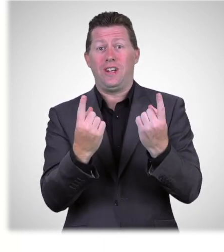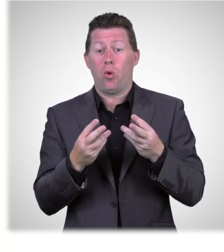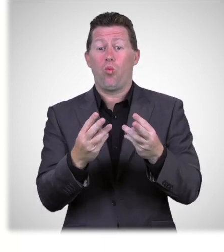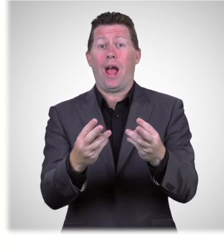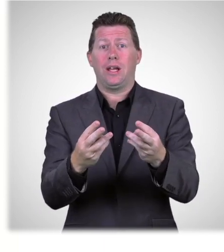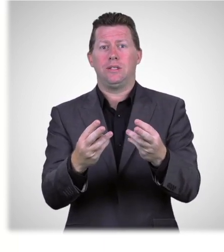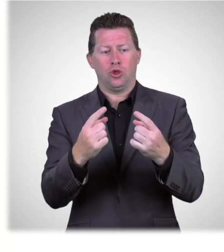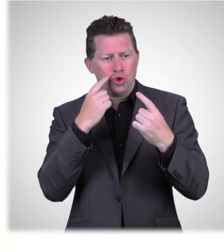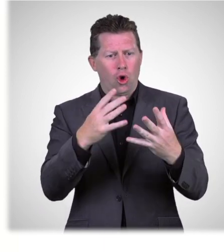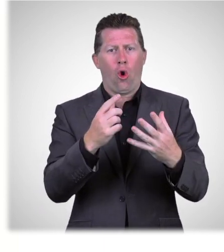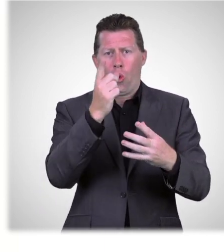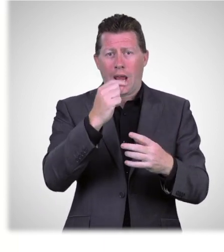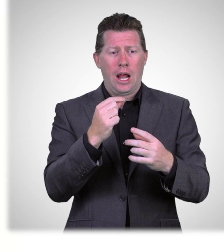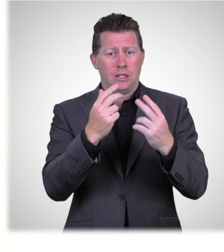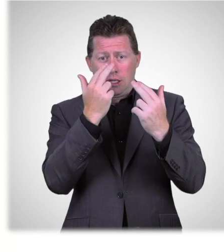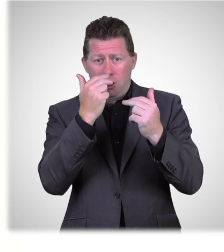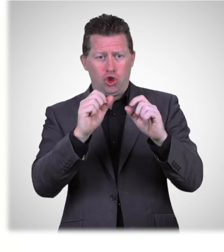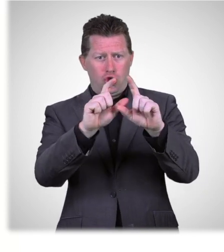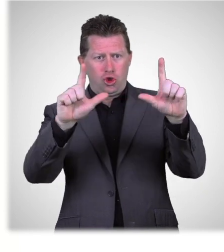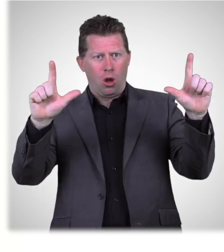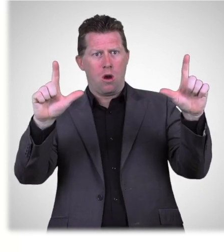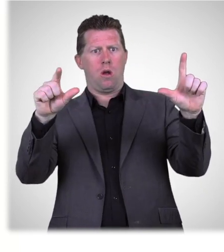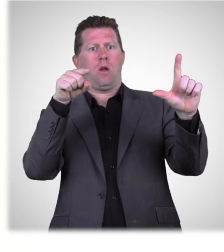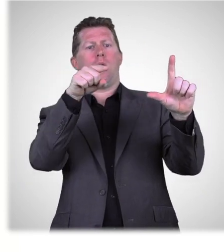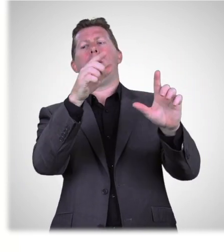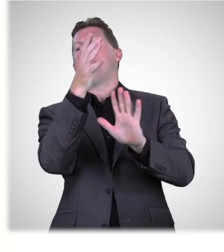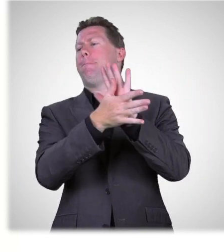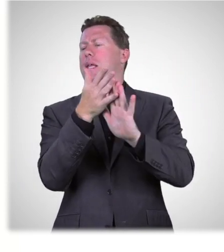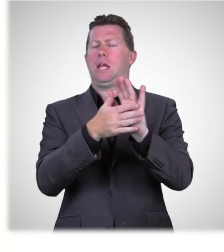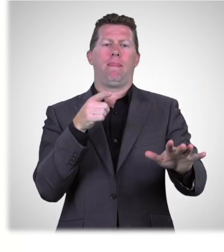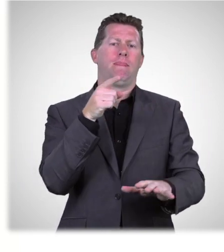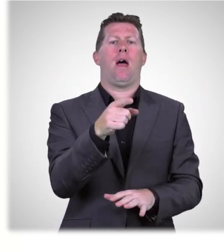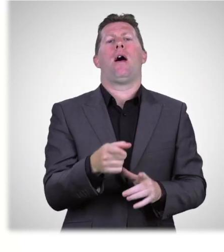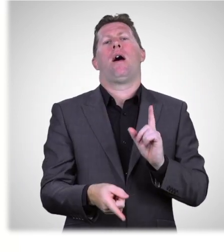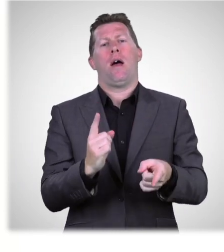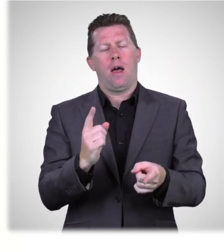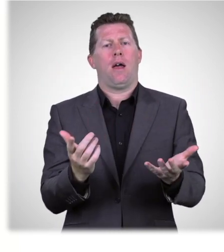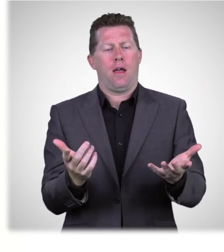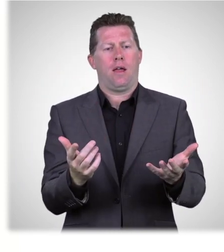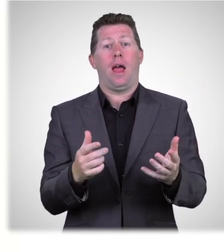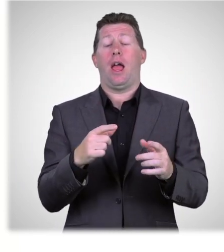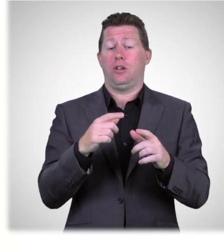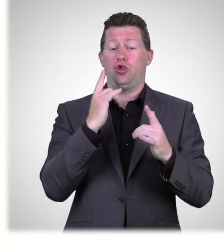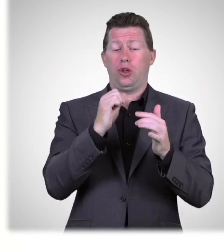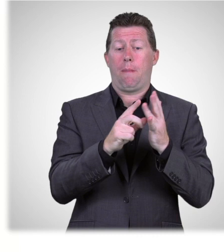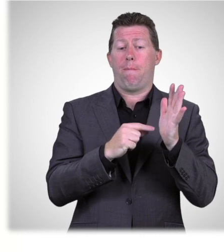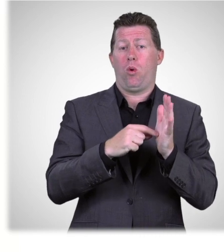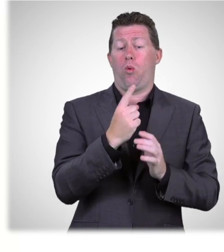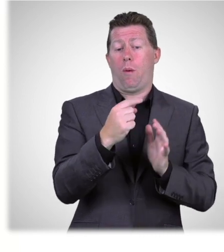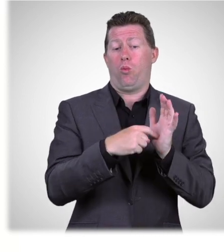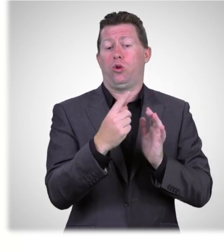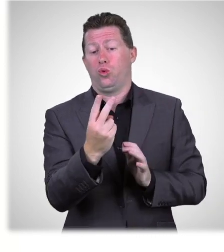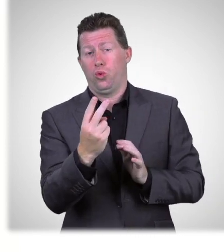so providing images of discussion forums can help aid comprehension, and checkpoint 1.2 and 1.3,